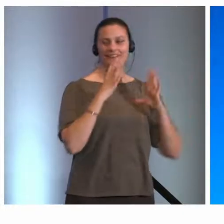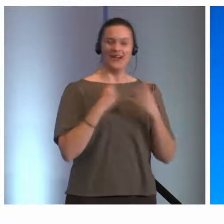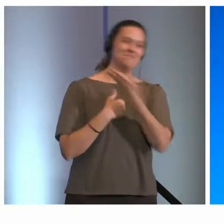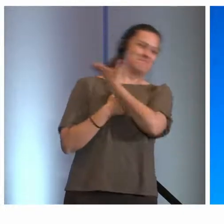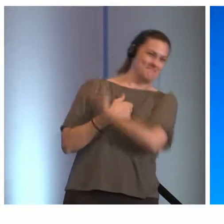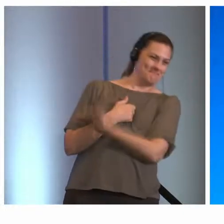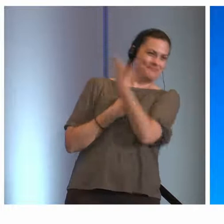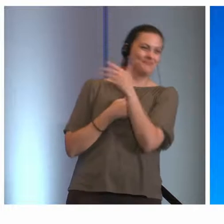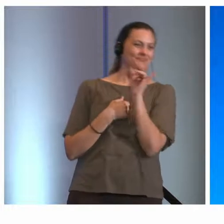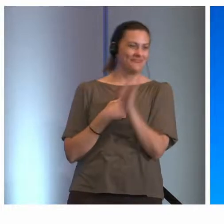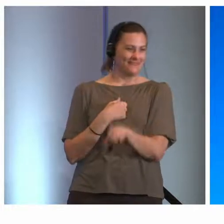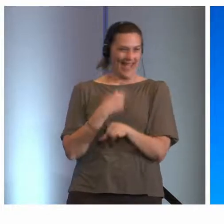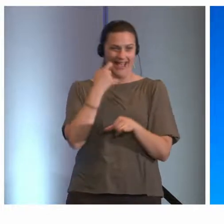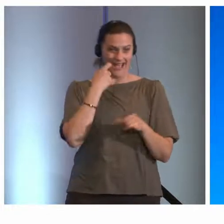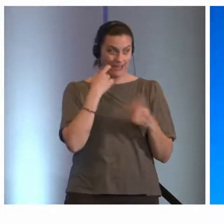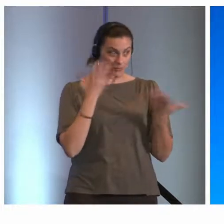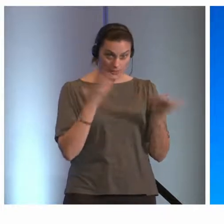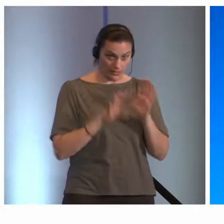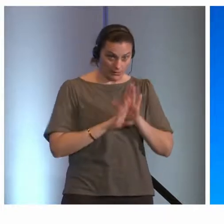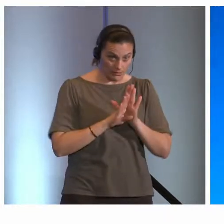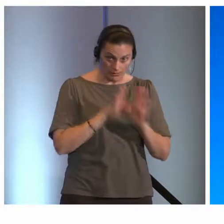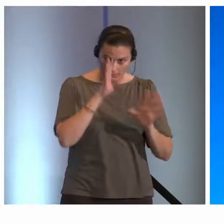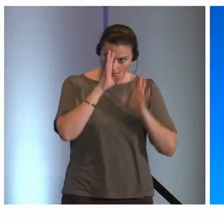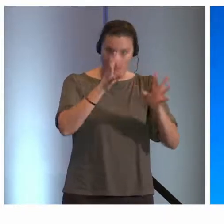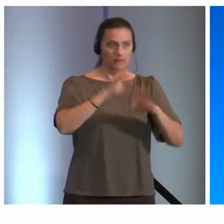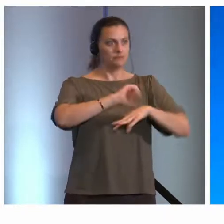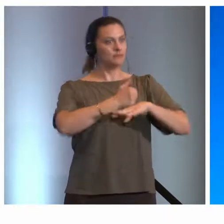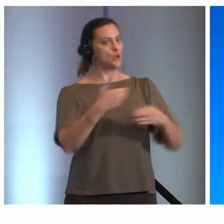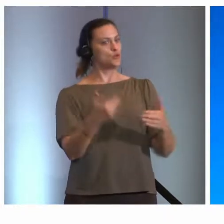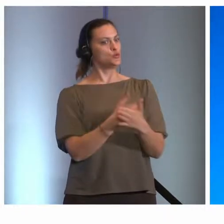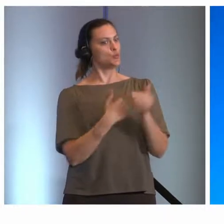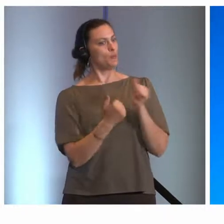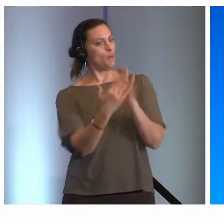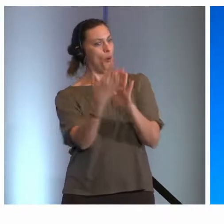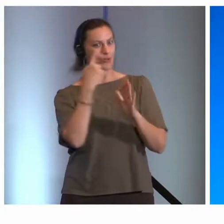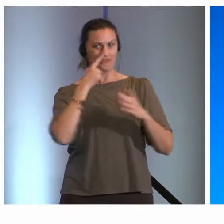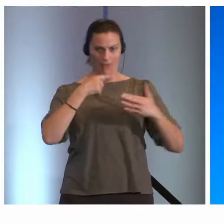moving everything to this format.